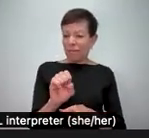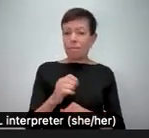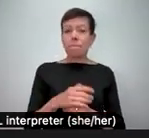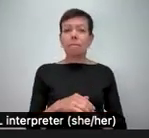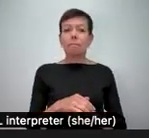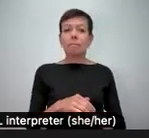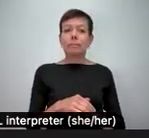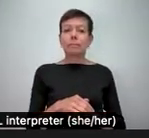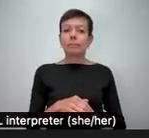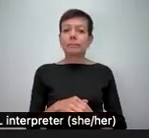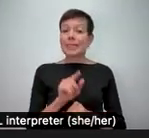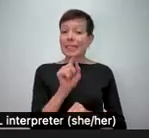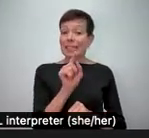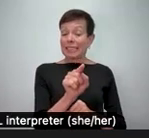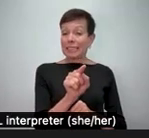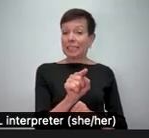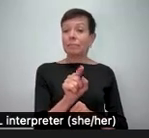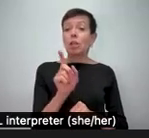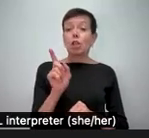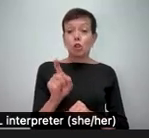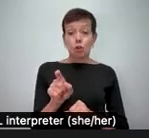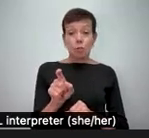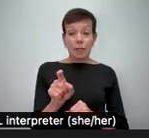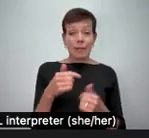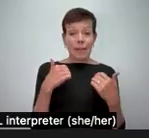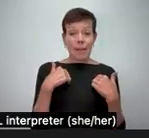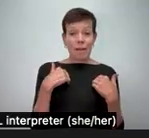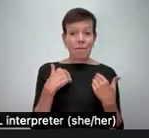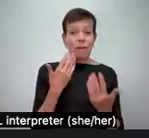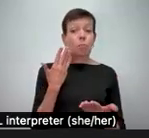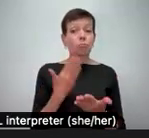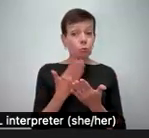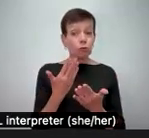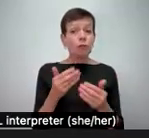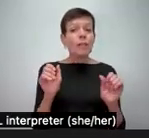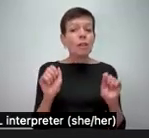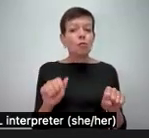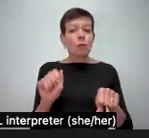documentation that the site owner has given their approval for this project. This can just be an